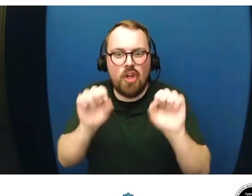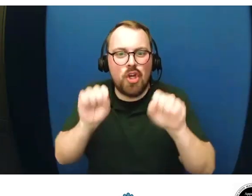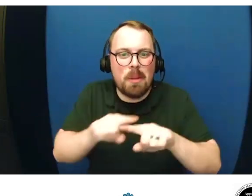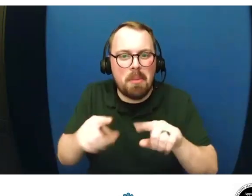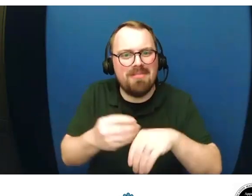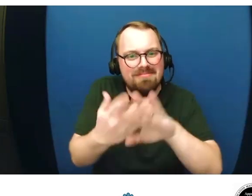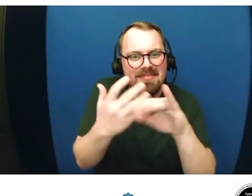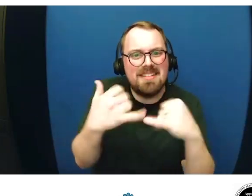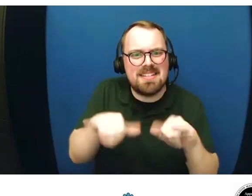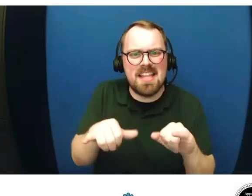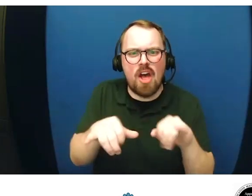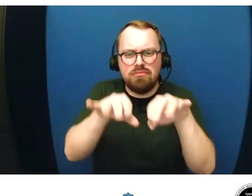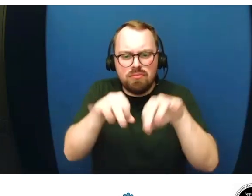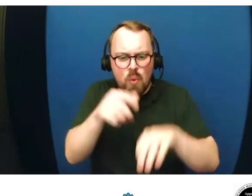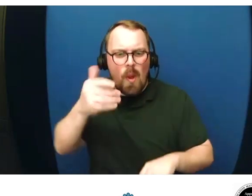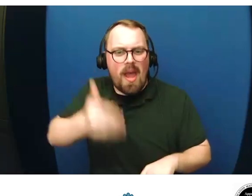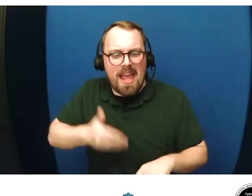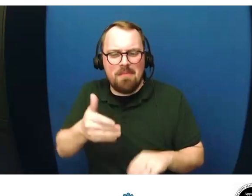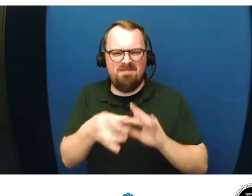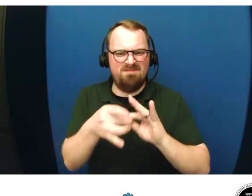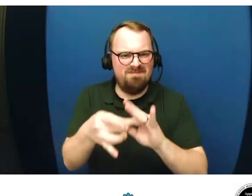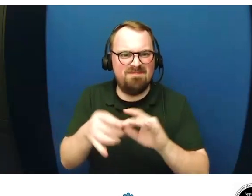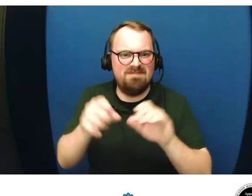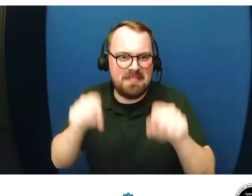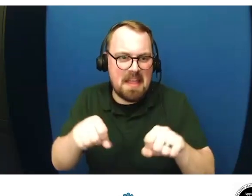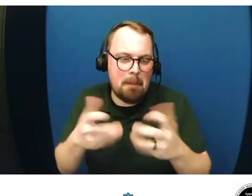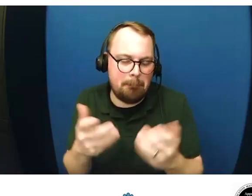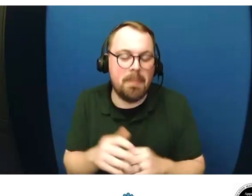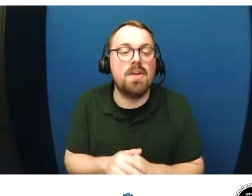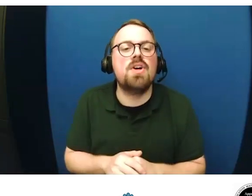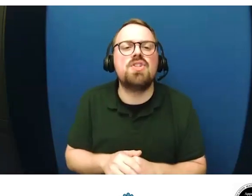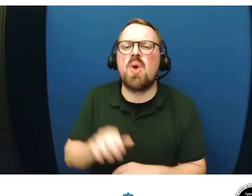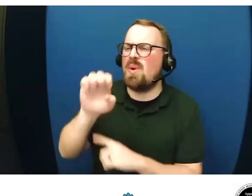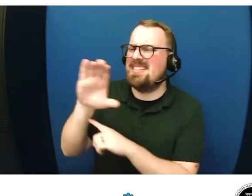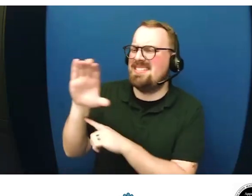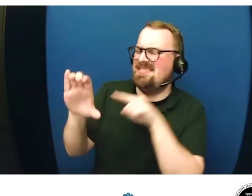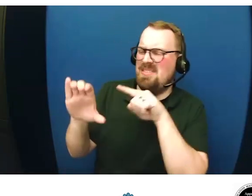Okay, we're going to dive in. What is Expanded Core Curriculum? What does that even mean?